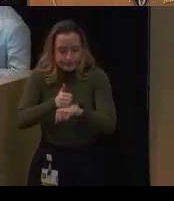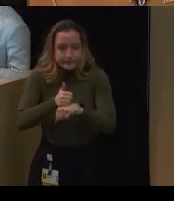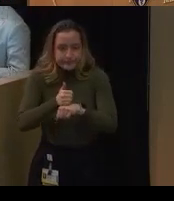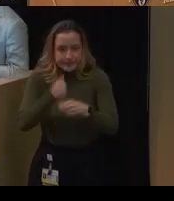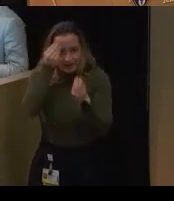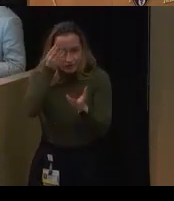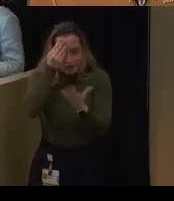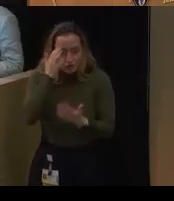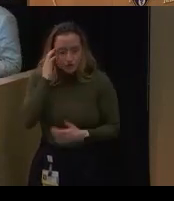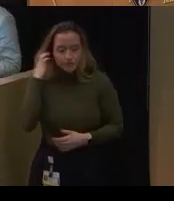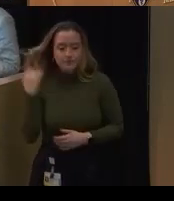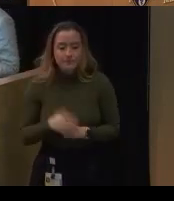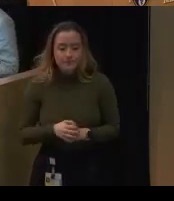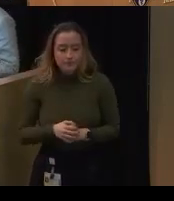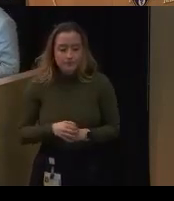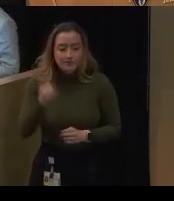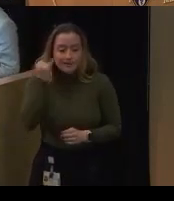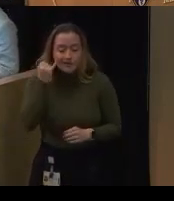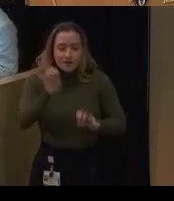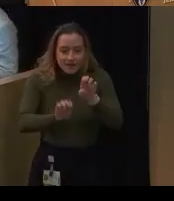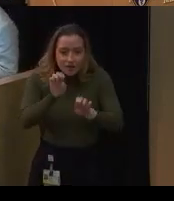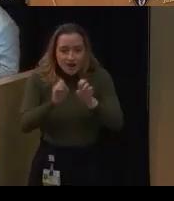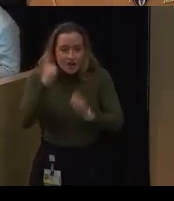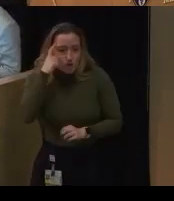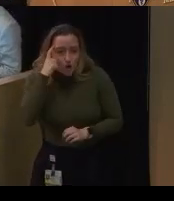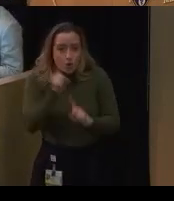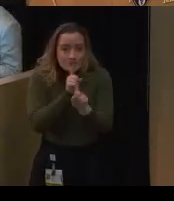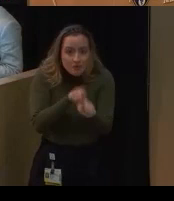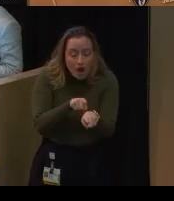in which people evaluate neural response to mental States versus other internal States